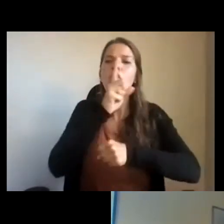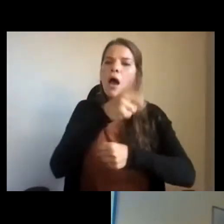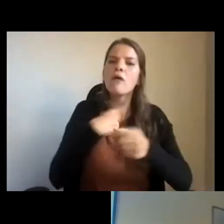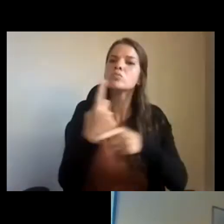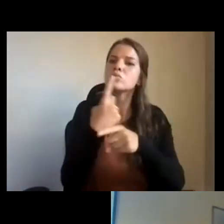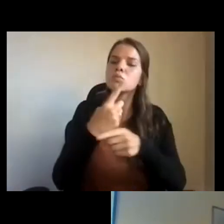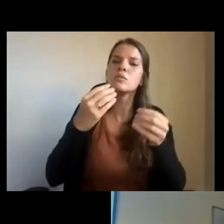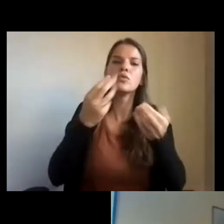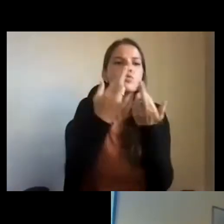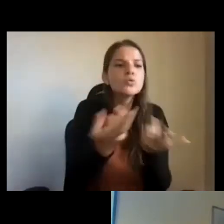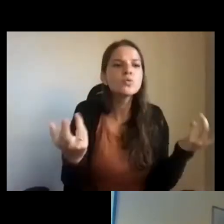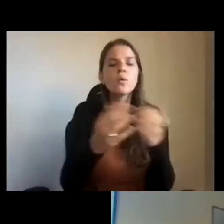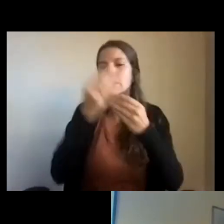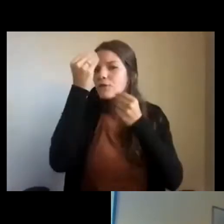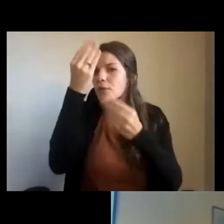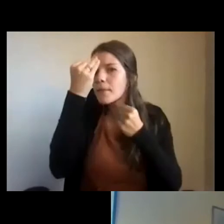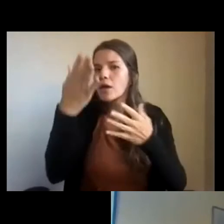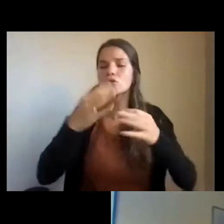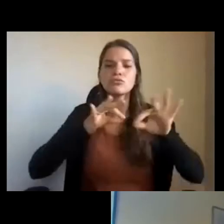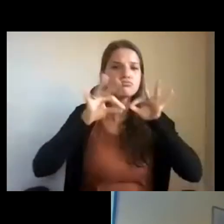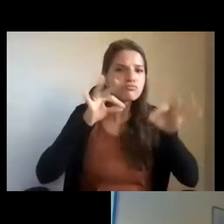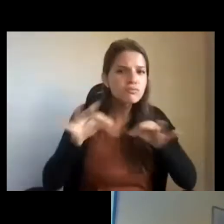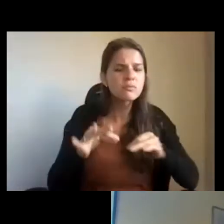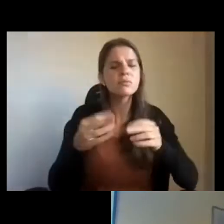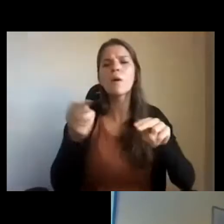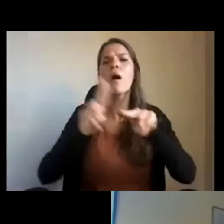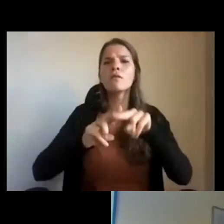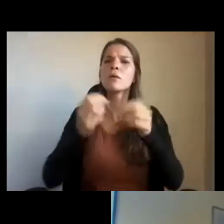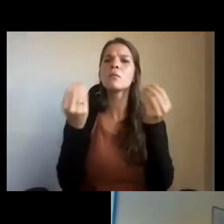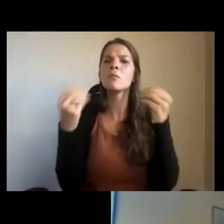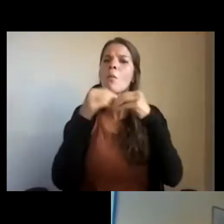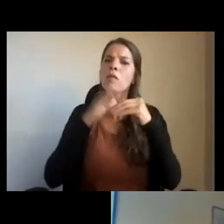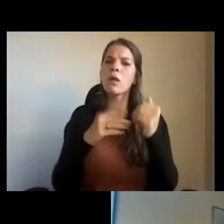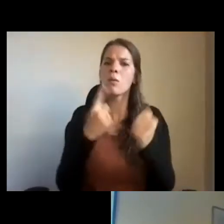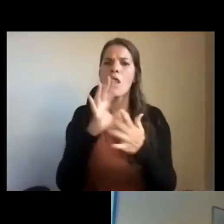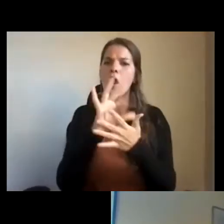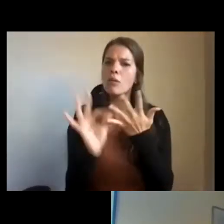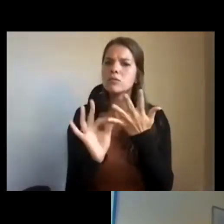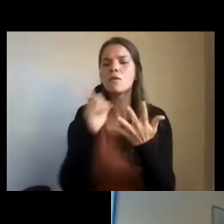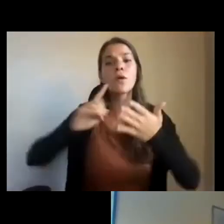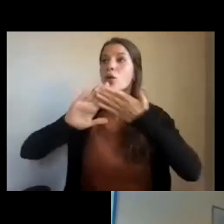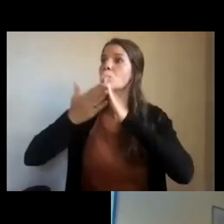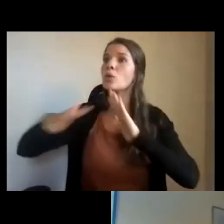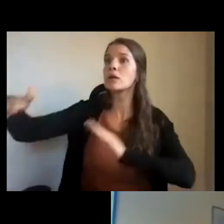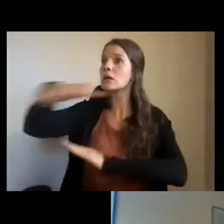I think that there are multiple options obviously community-wide to be vaccinated. The lobby pharmacy